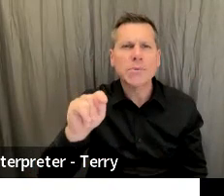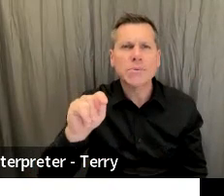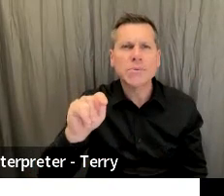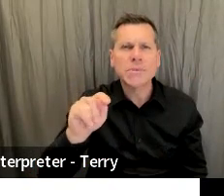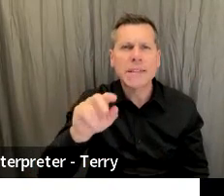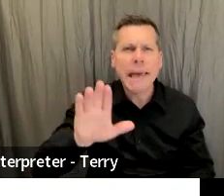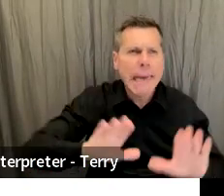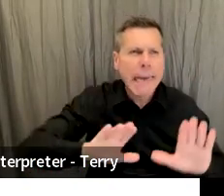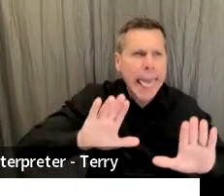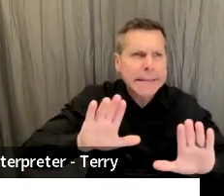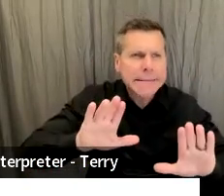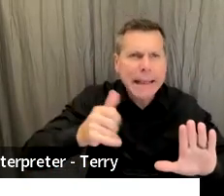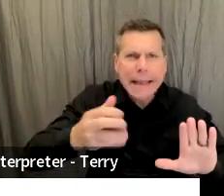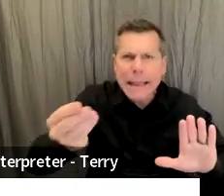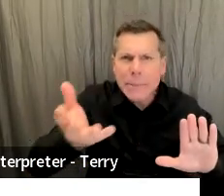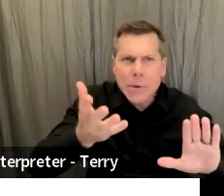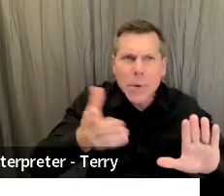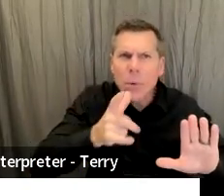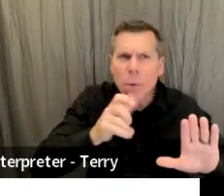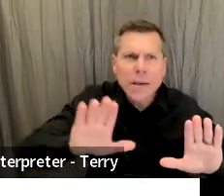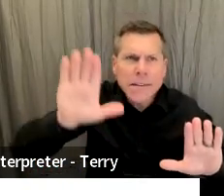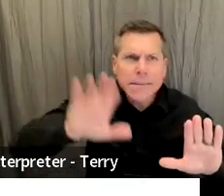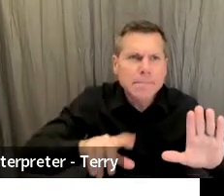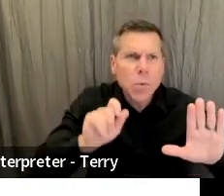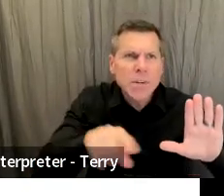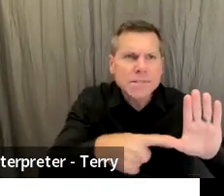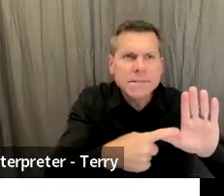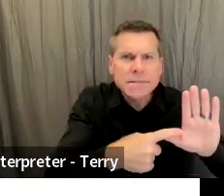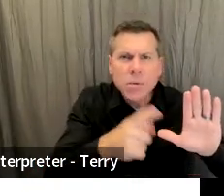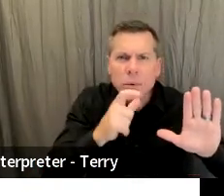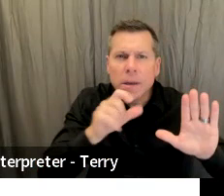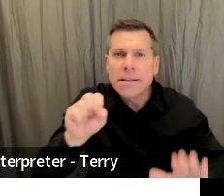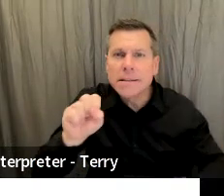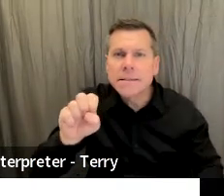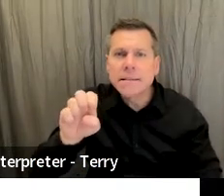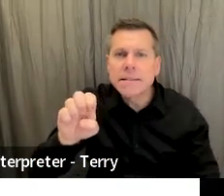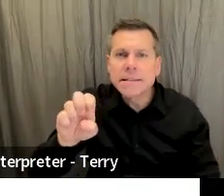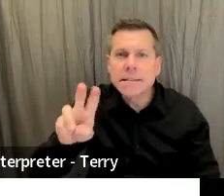Does anyone else have a question Silverstein? Okay. All right.